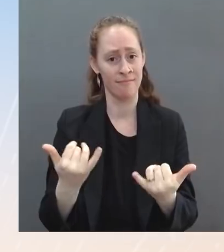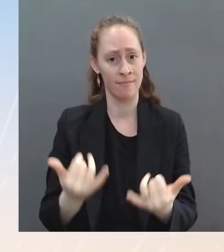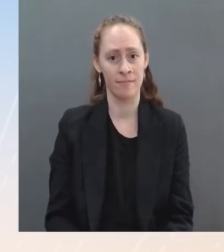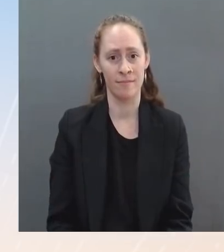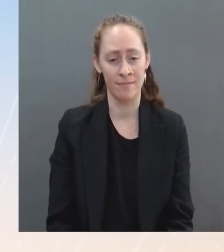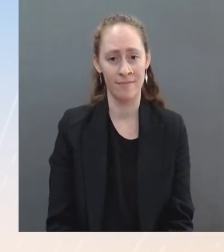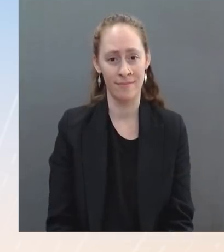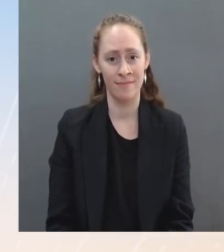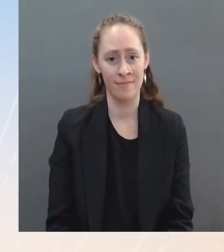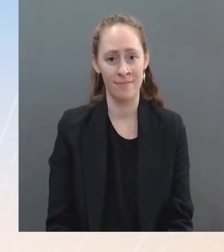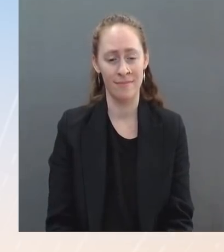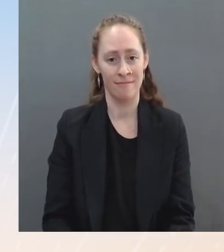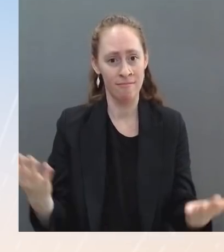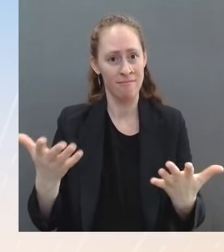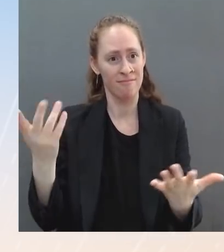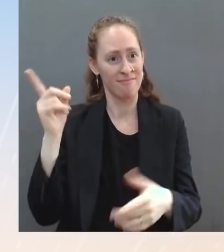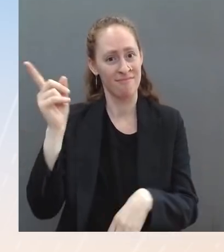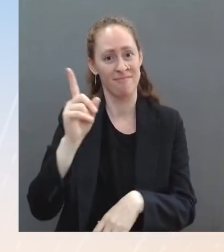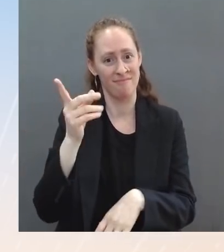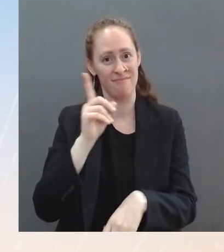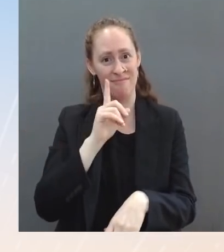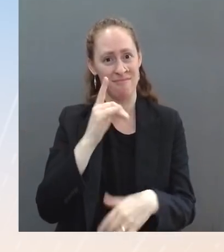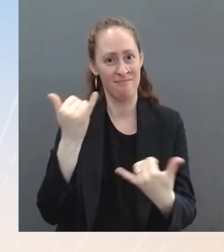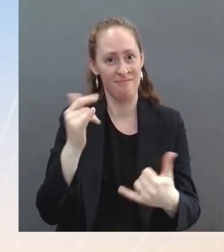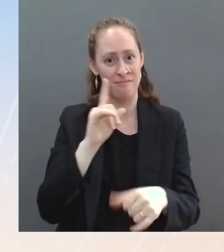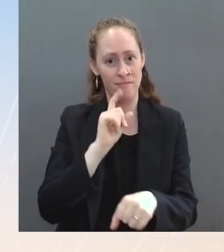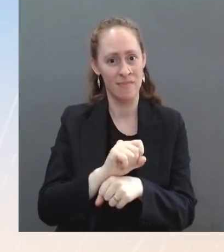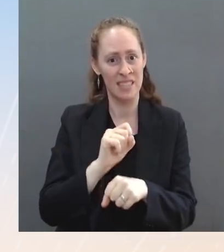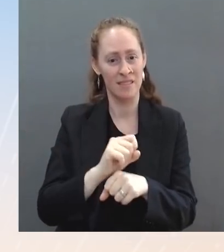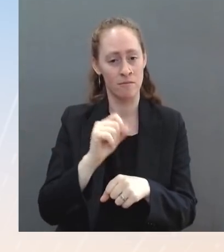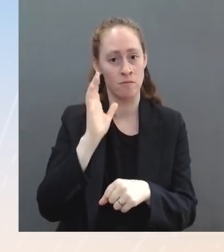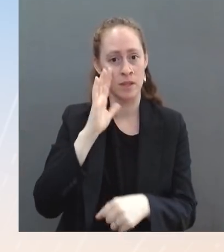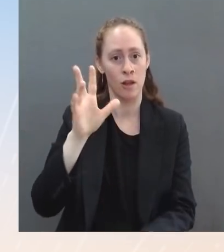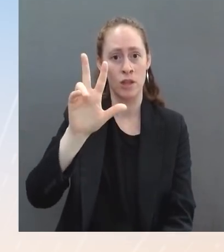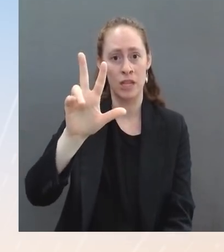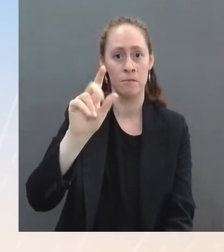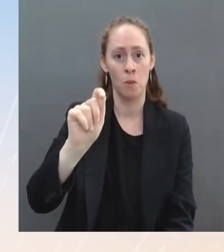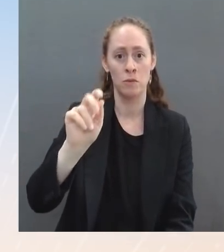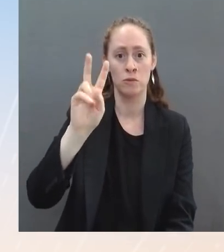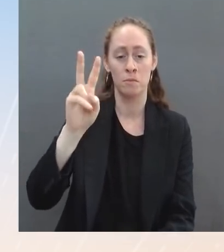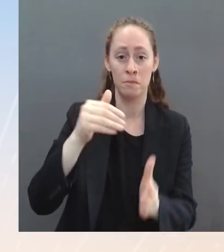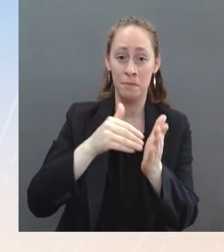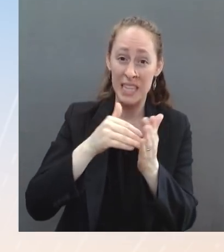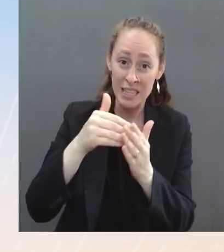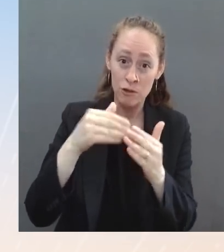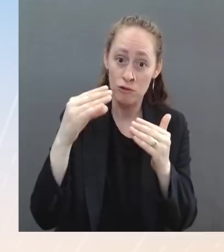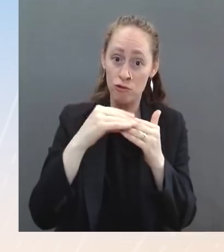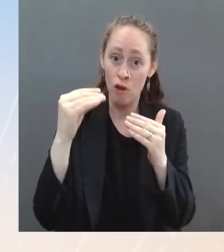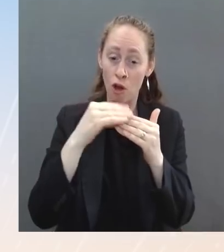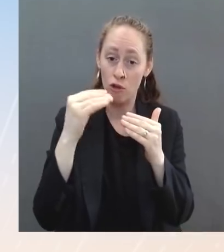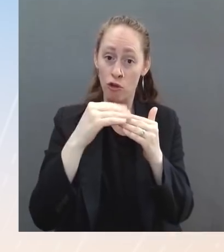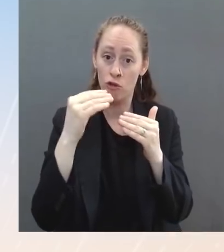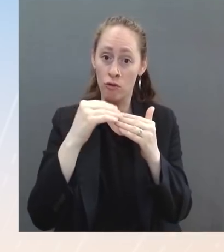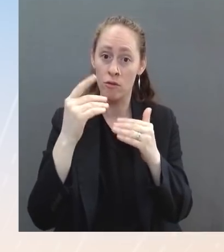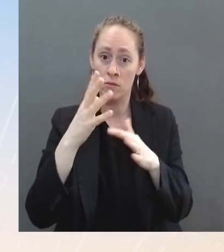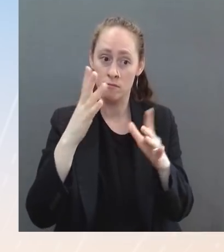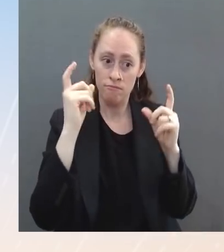$3.2 million through the weatherization program that goes directly to low-income families. A low-income family could get a $6,500 grant